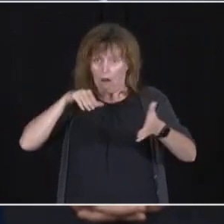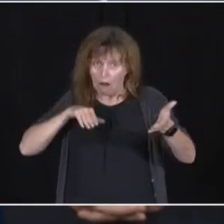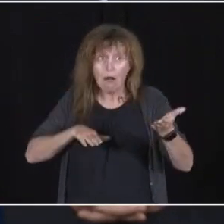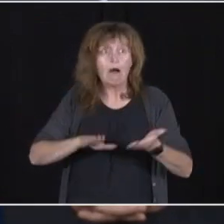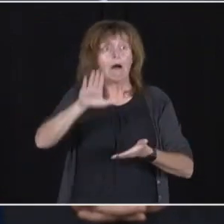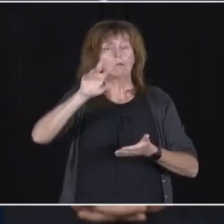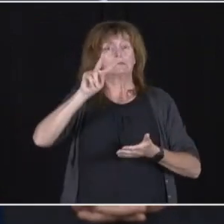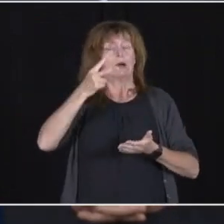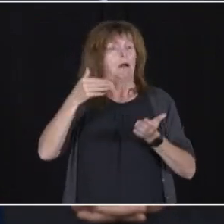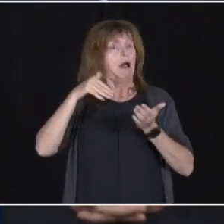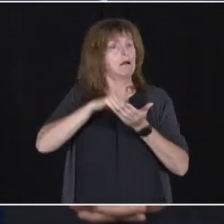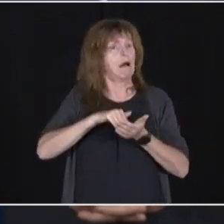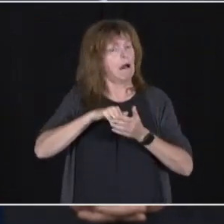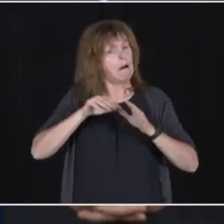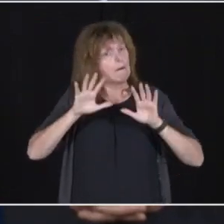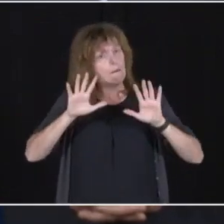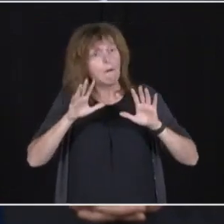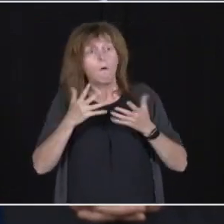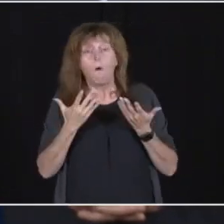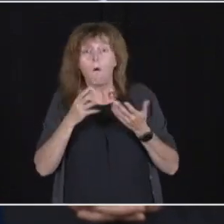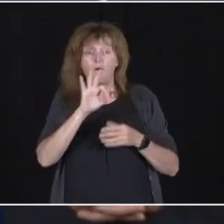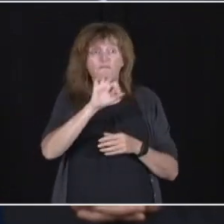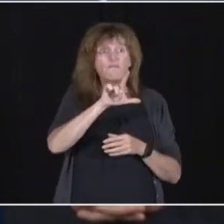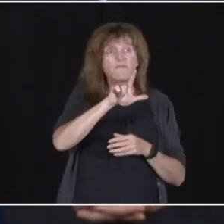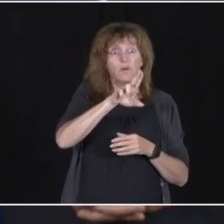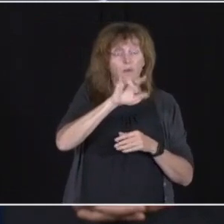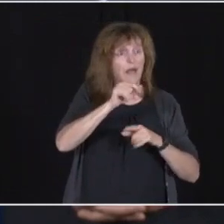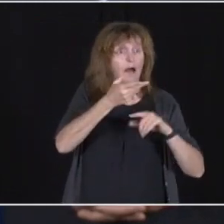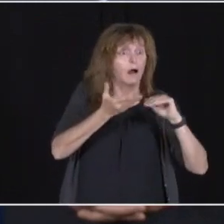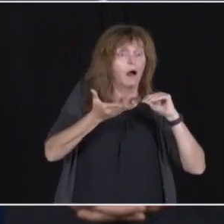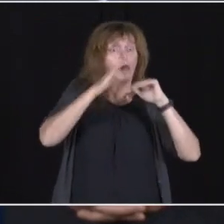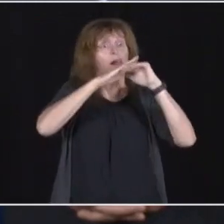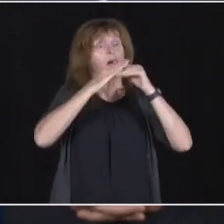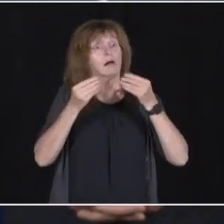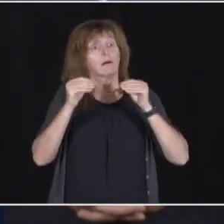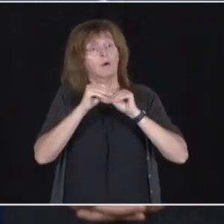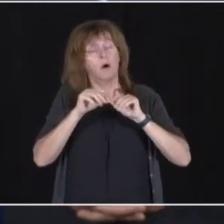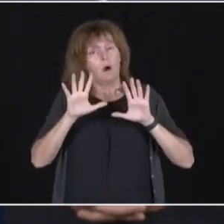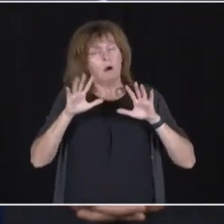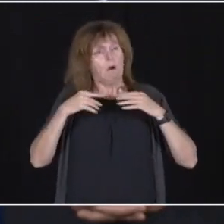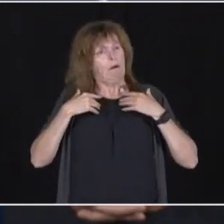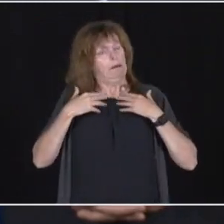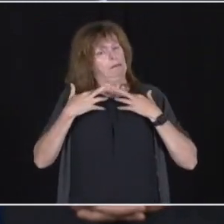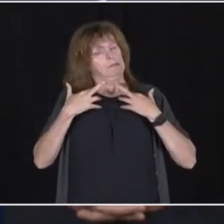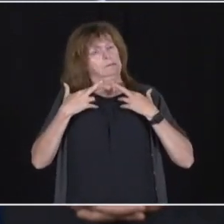second wave of this or flu season or something goes off the tracks. You have to have a backup plan.